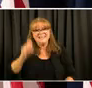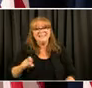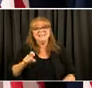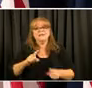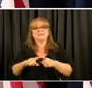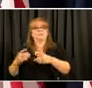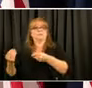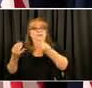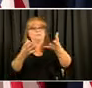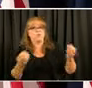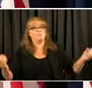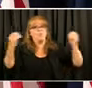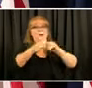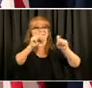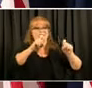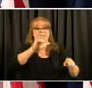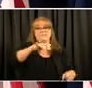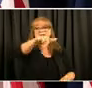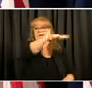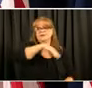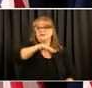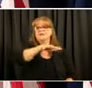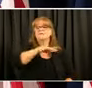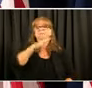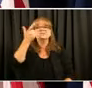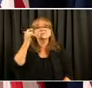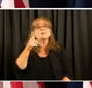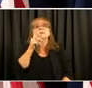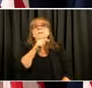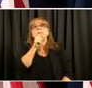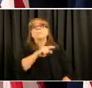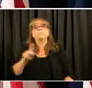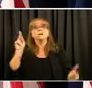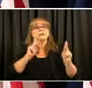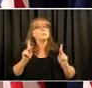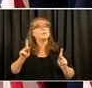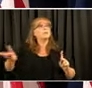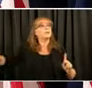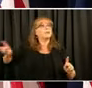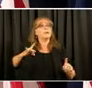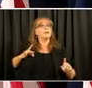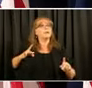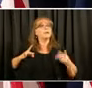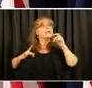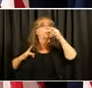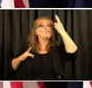that have the virus uh if we don't have uh the right tracking in place and testing in place so